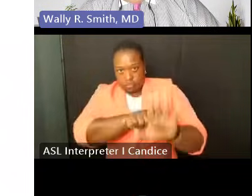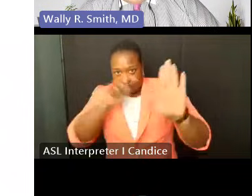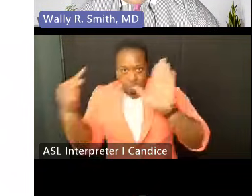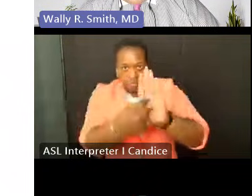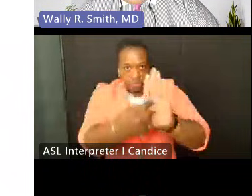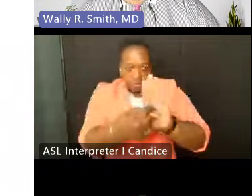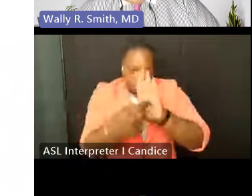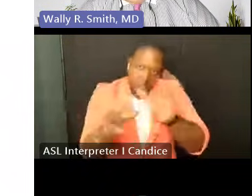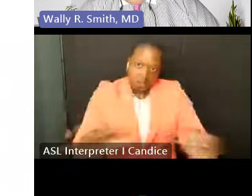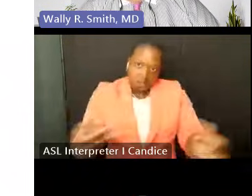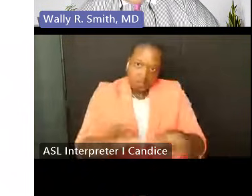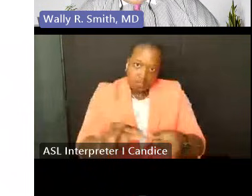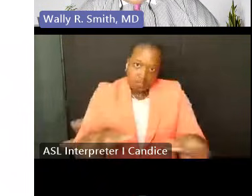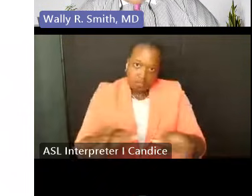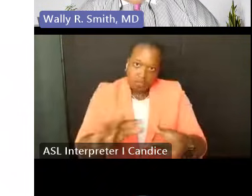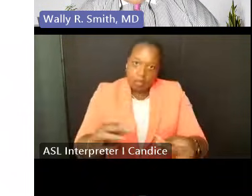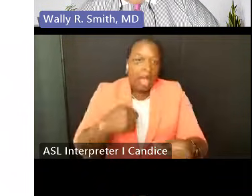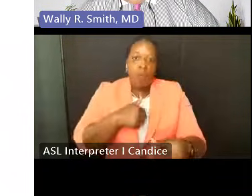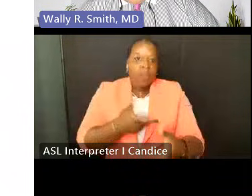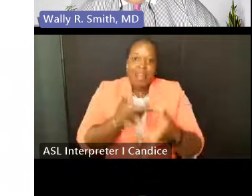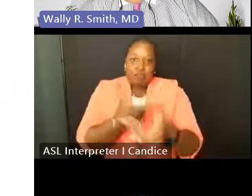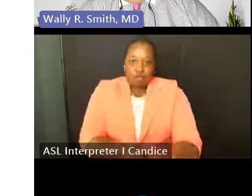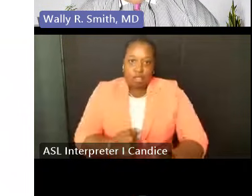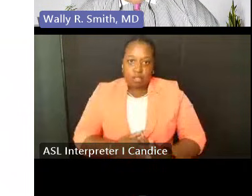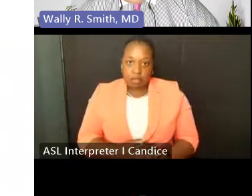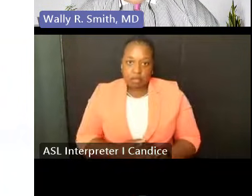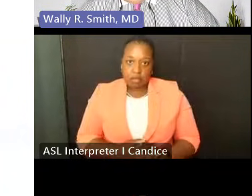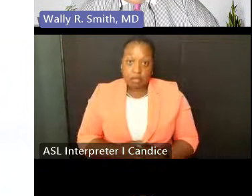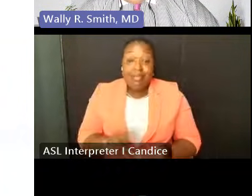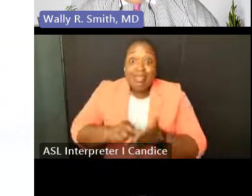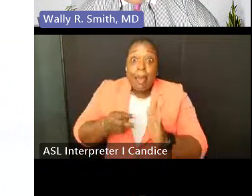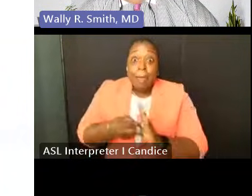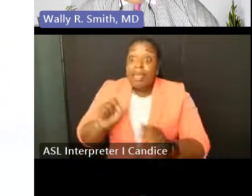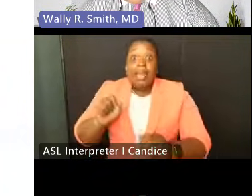me trust. I didn't have to earn the trust of the individual that I'm taking care of.